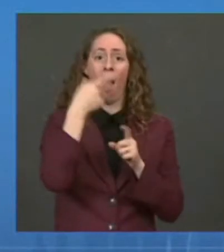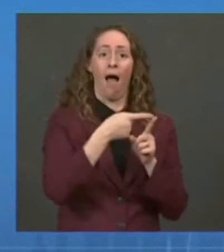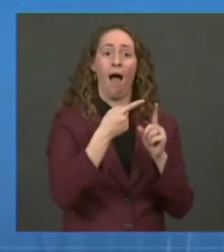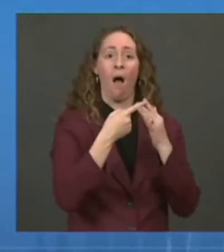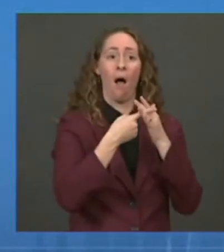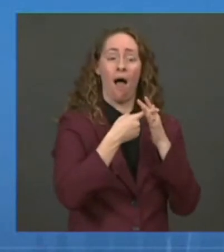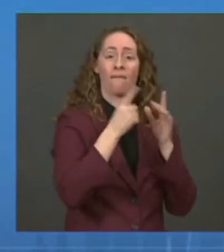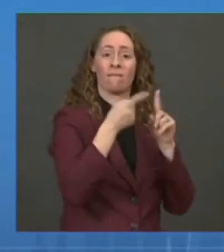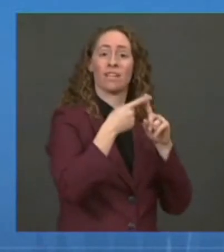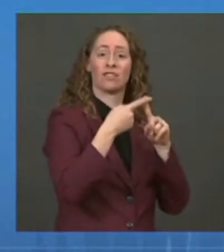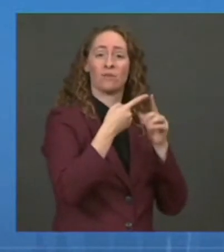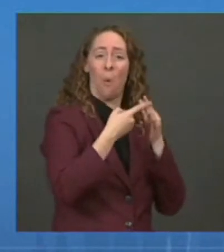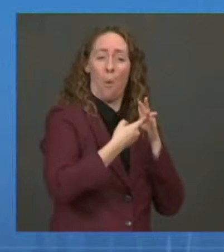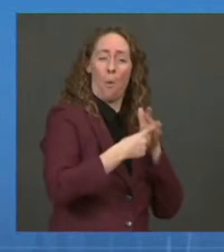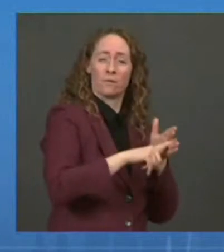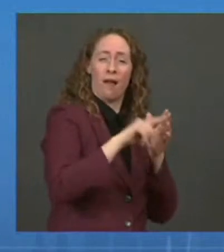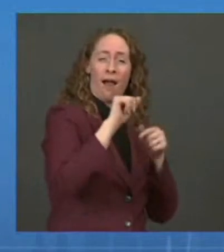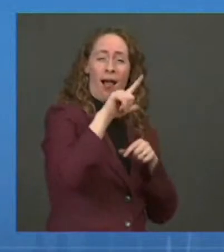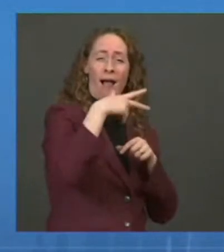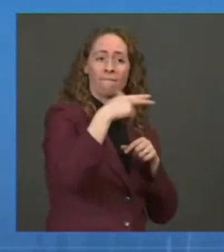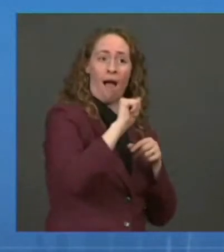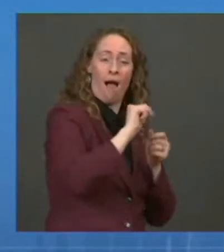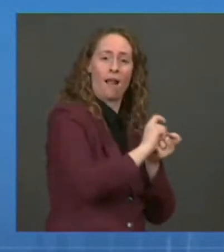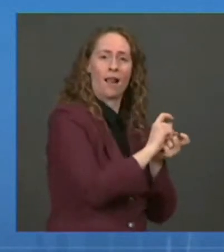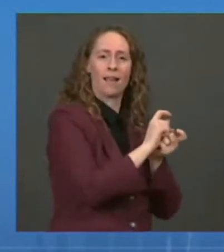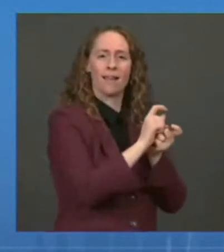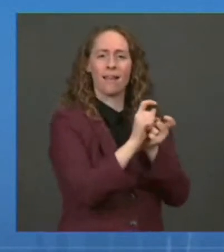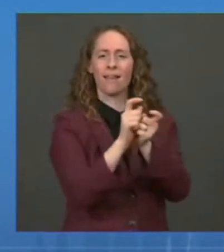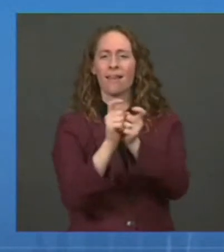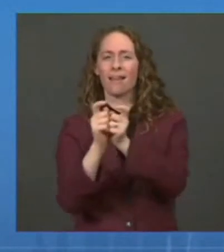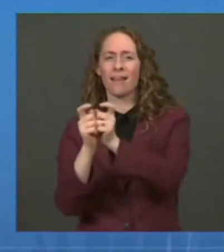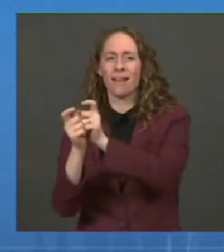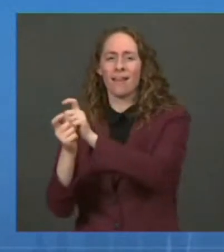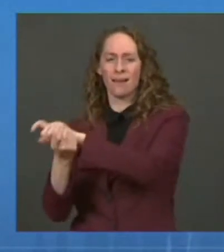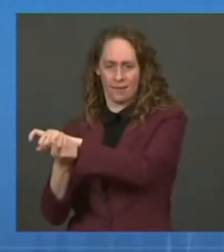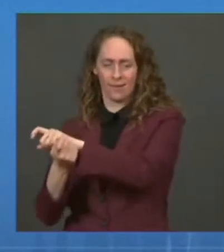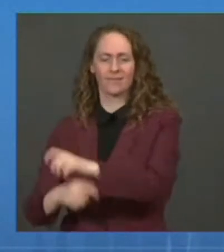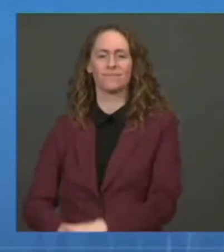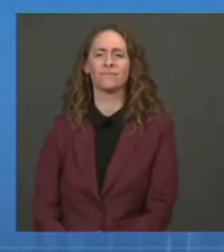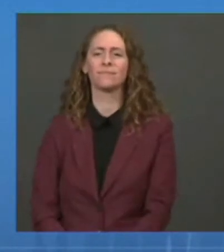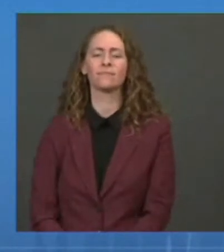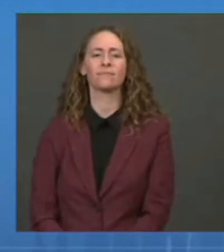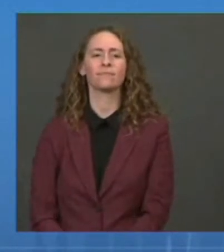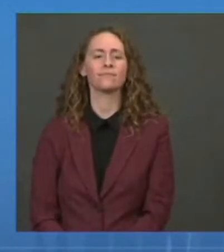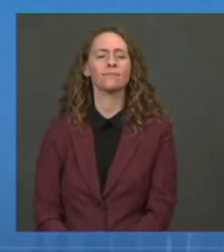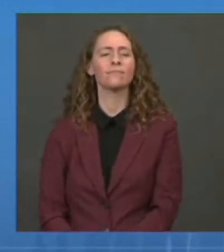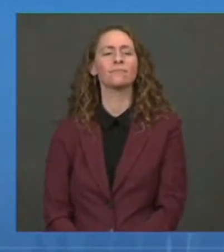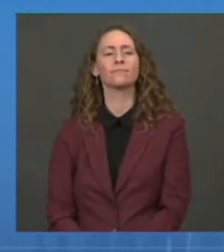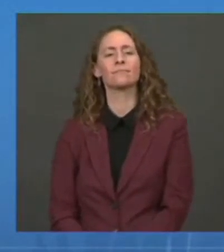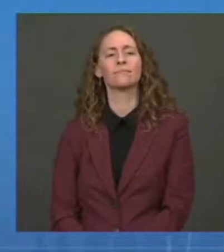NOTICE HOW MANY MORE THERE ARE